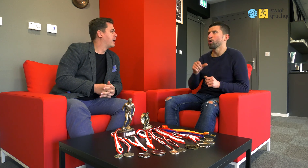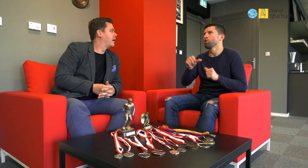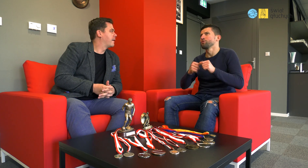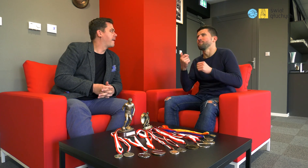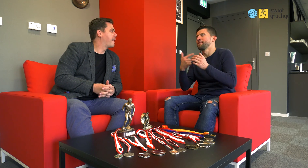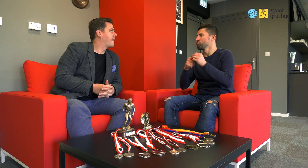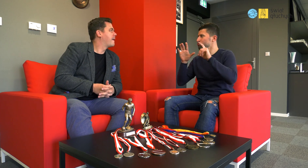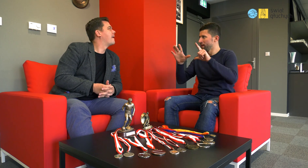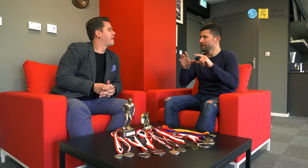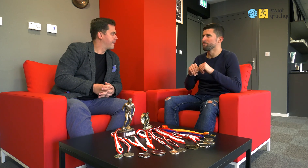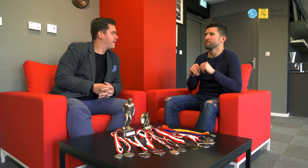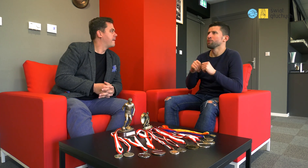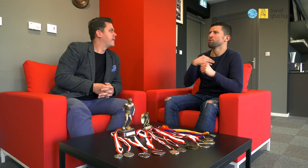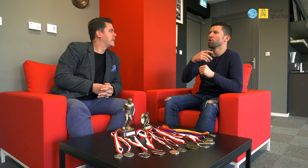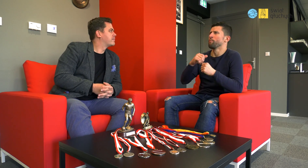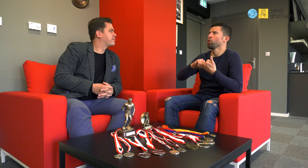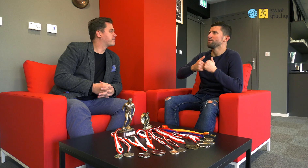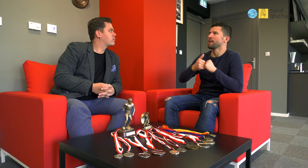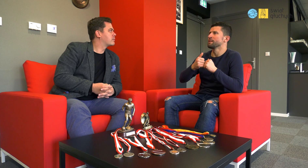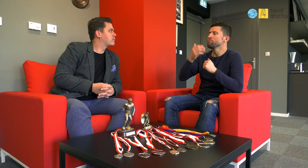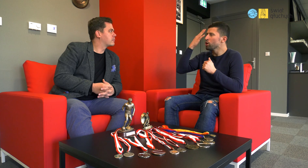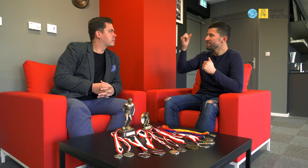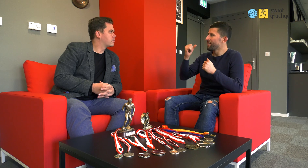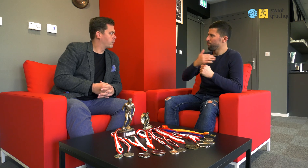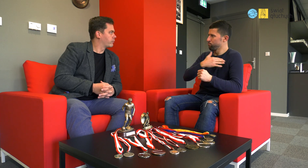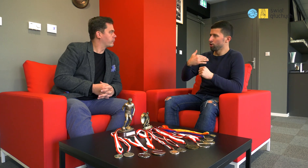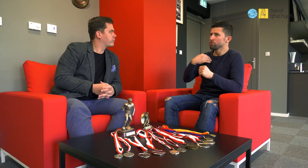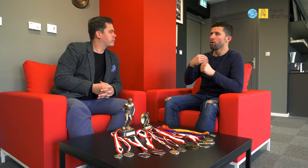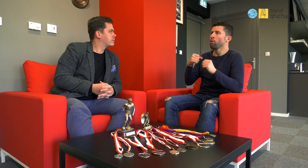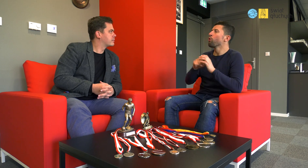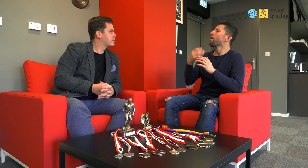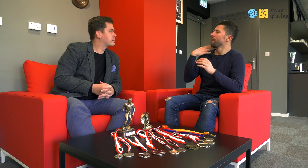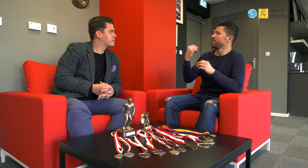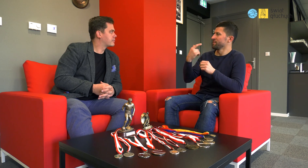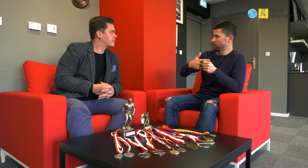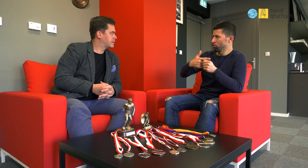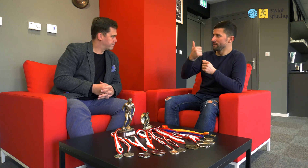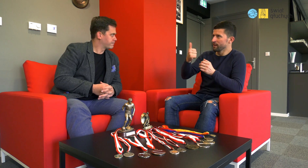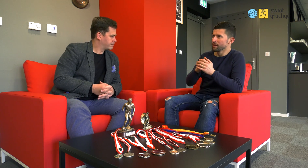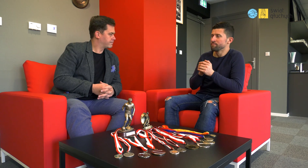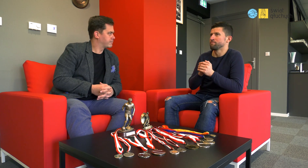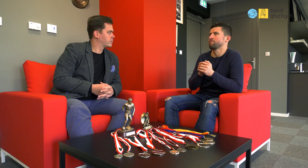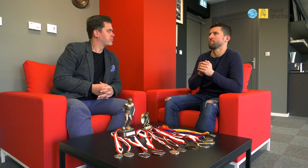In 2007, I was at the Polish Under-21 Championships.